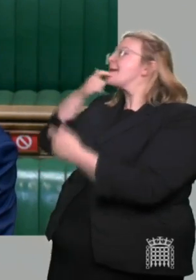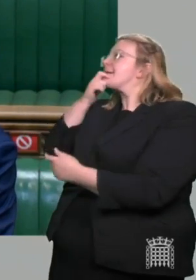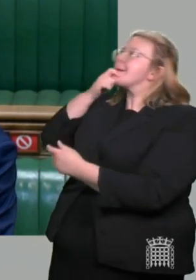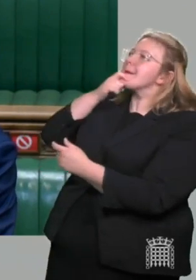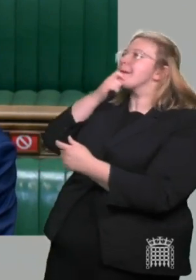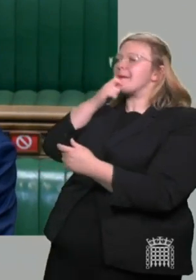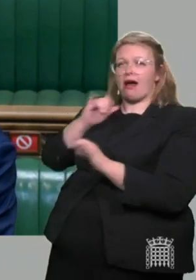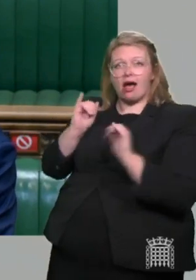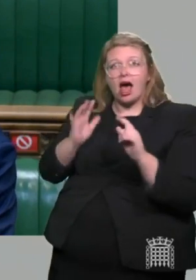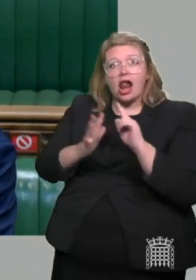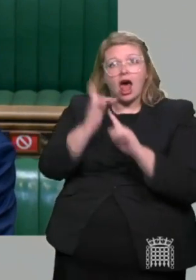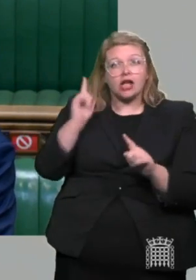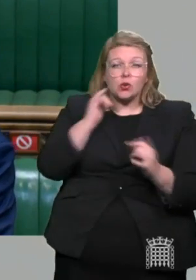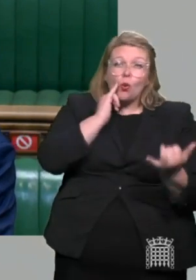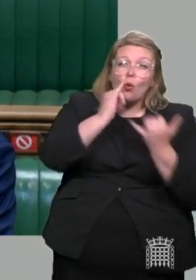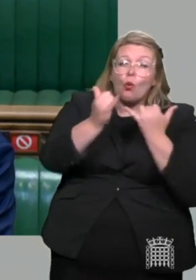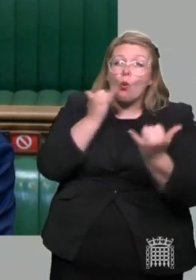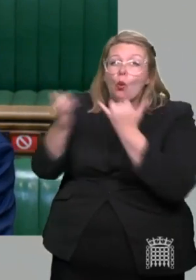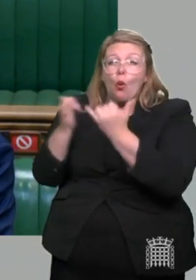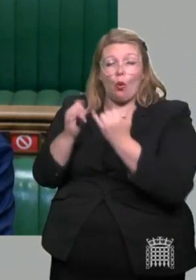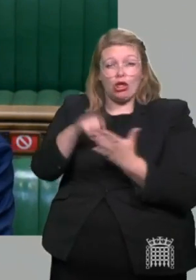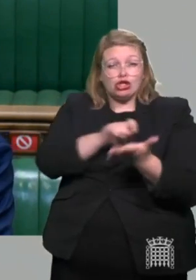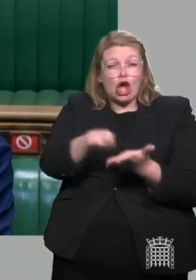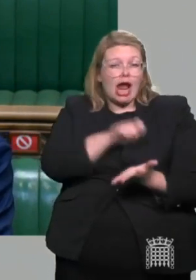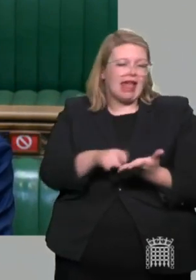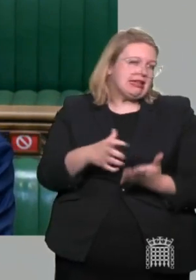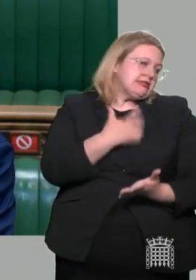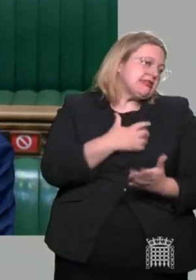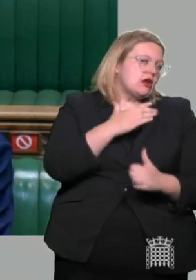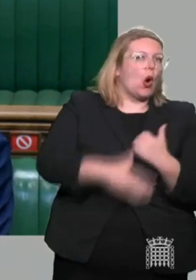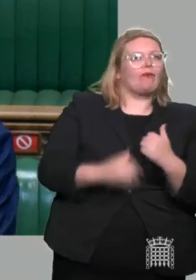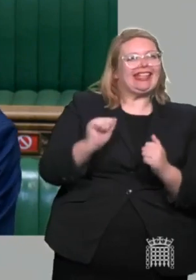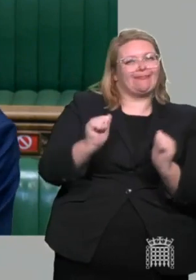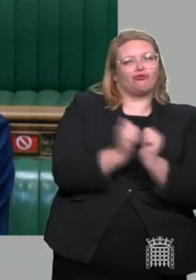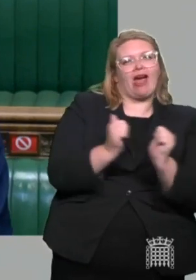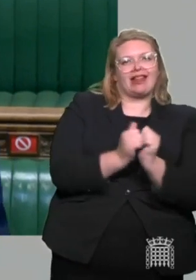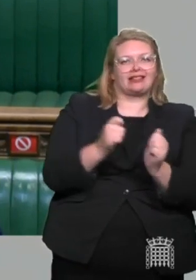to moan about his old friend Dominic Cummings. He is telling the civil service to find out